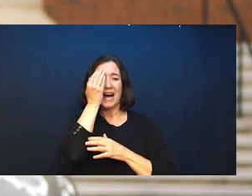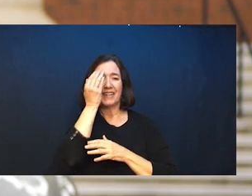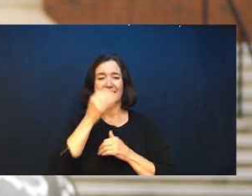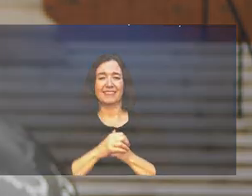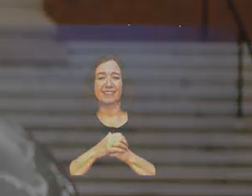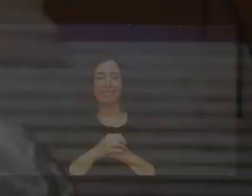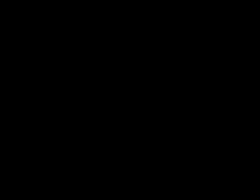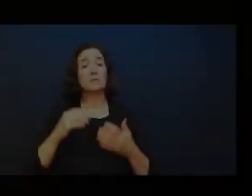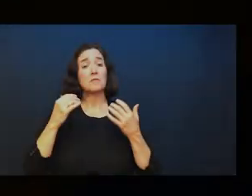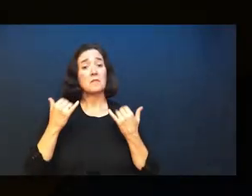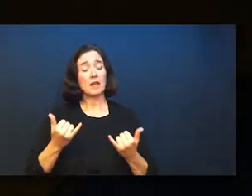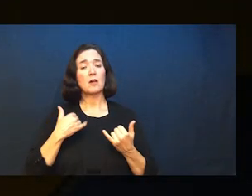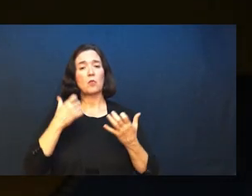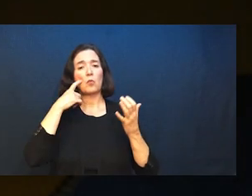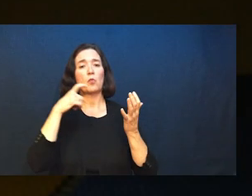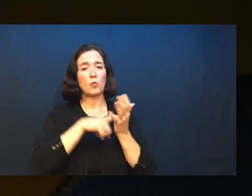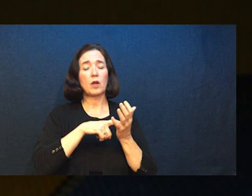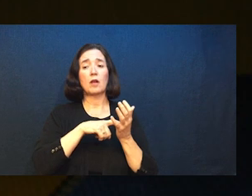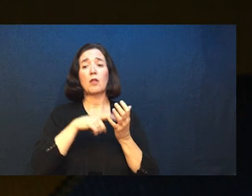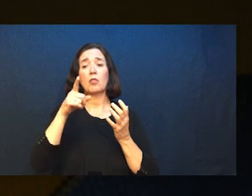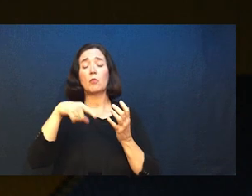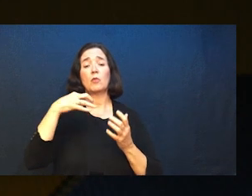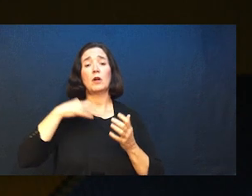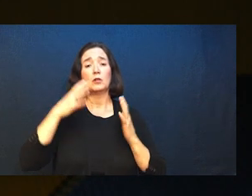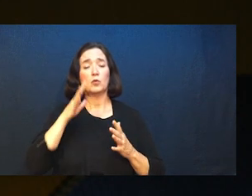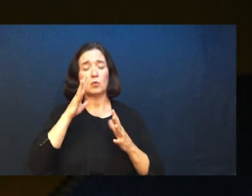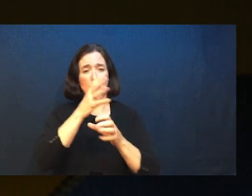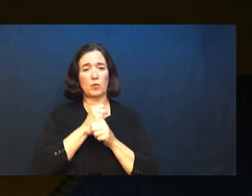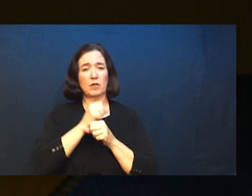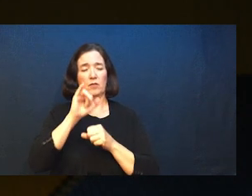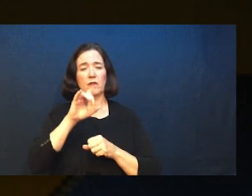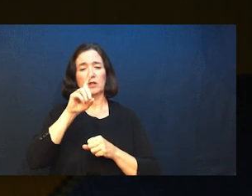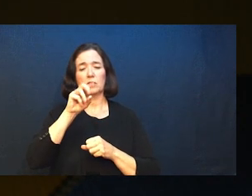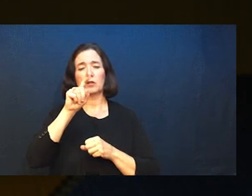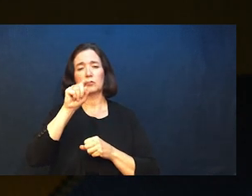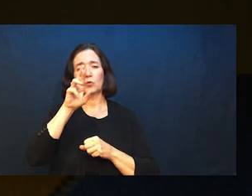At this time, I want to recognize those candidates who will receive the doctoral degree for the conferring of the degree.